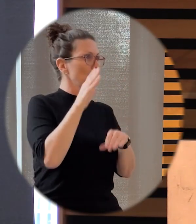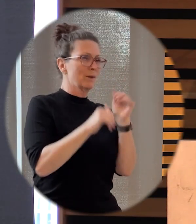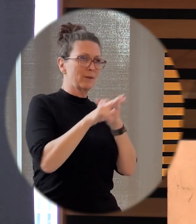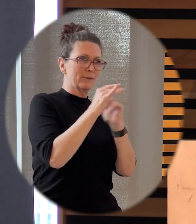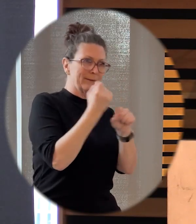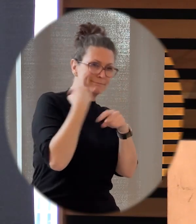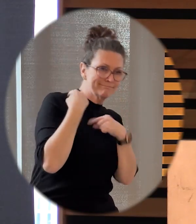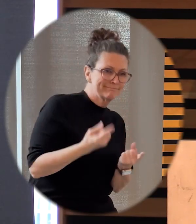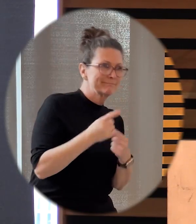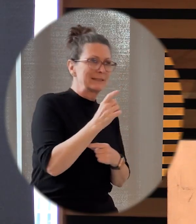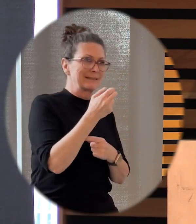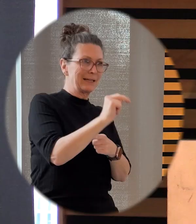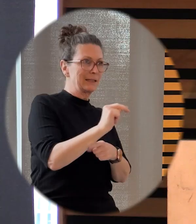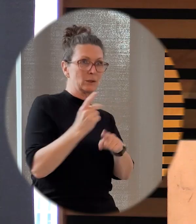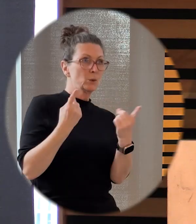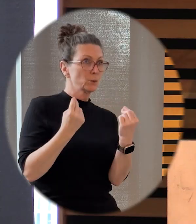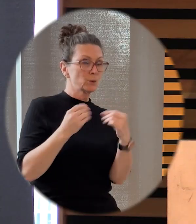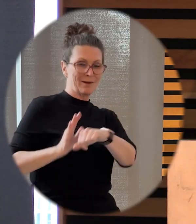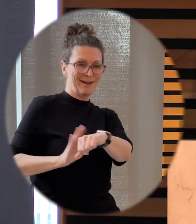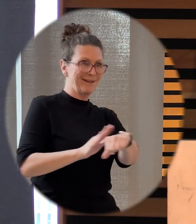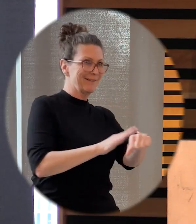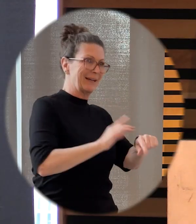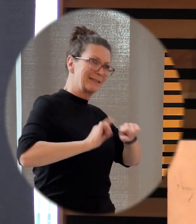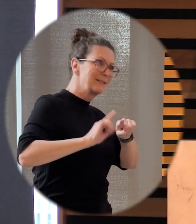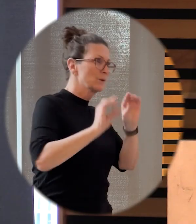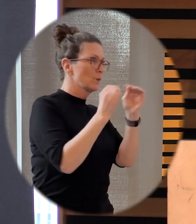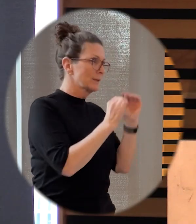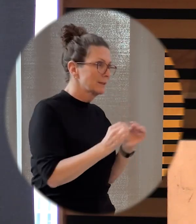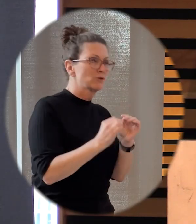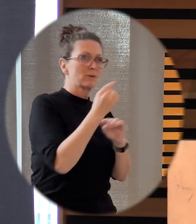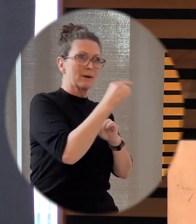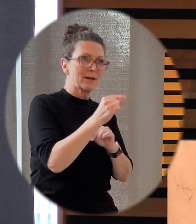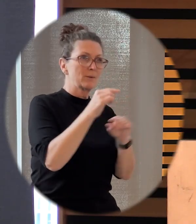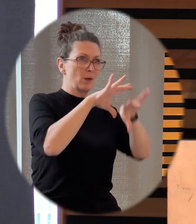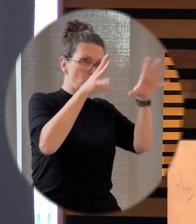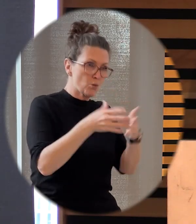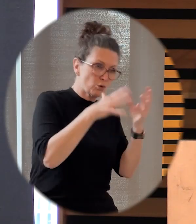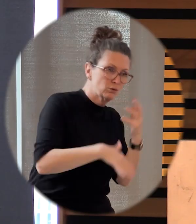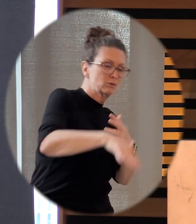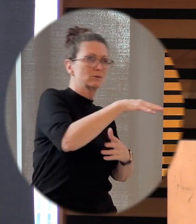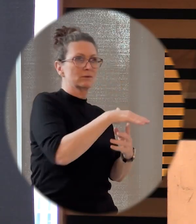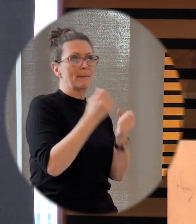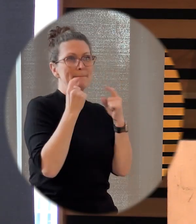than 35 years, Duncan has advised organizations and governments around the world across a wide